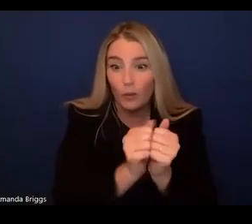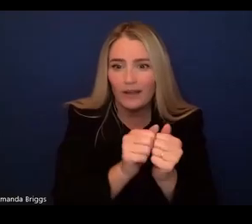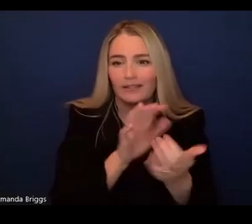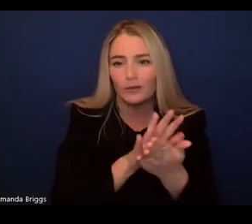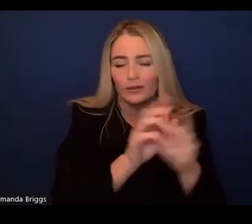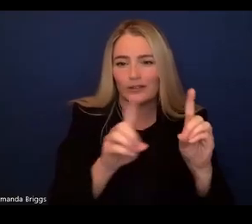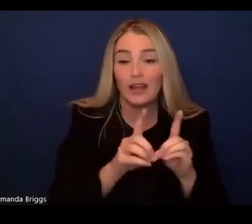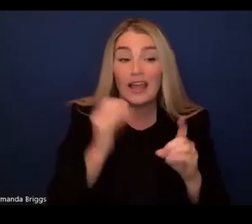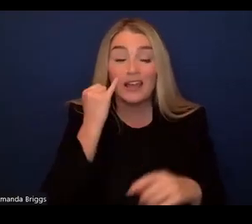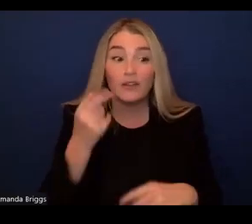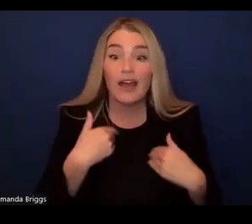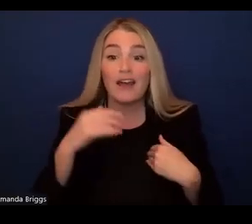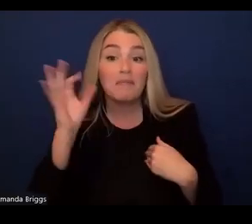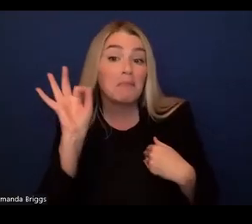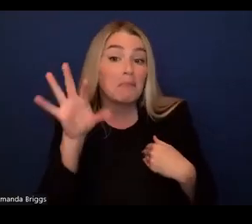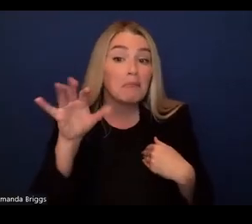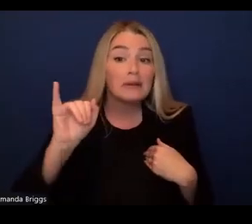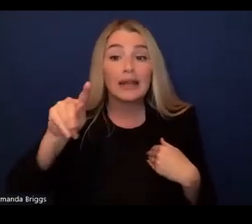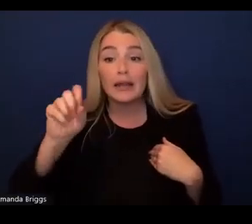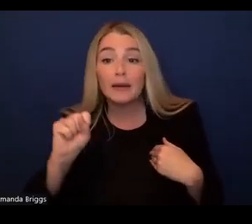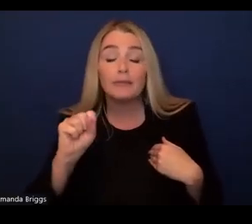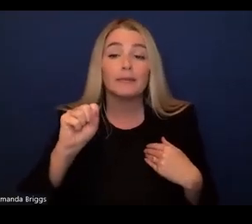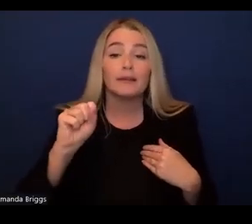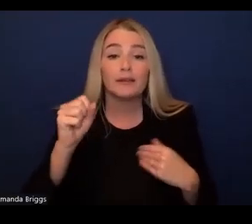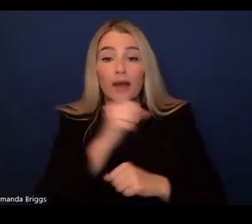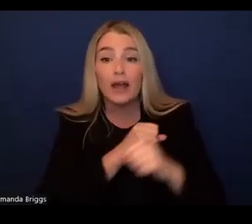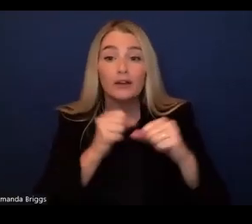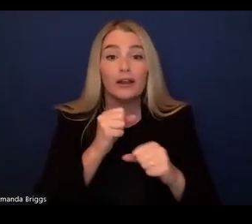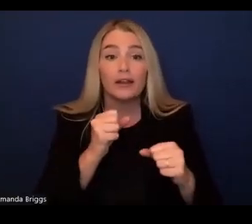tips, techniques, strategy that you would like the school district